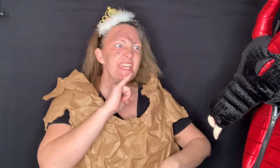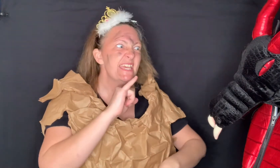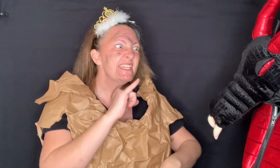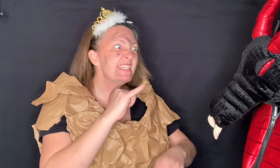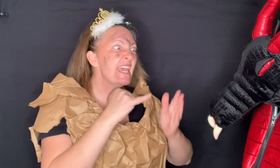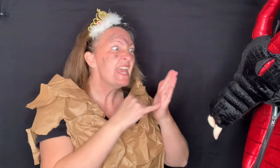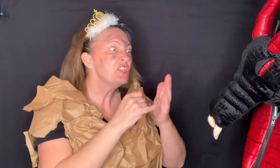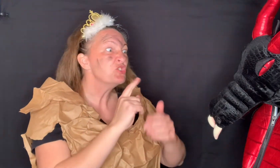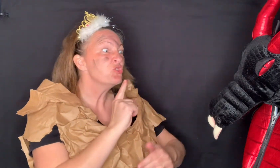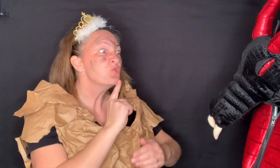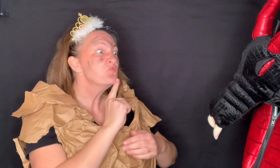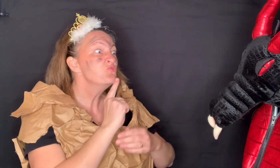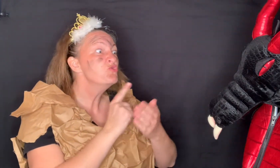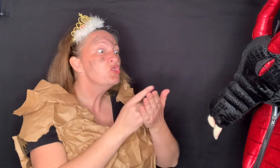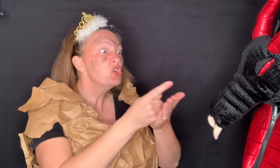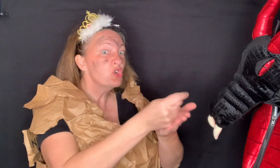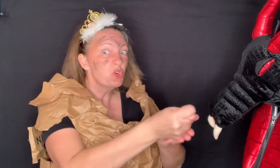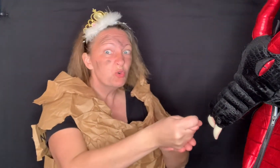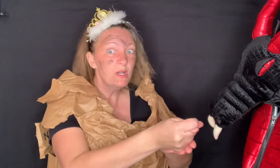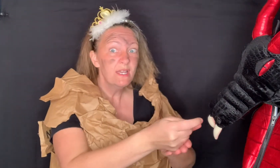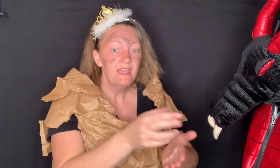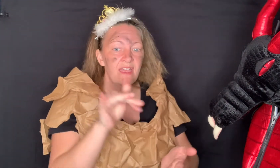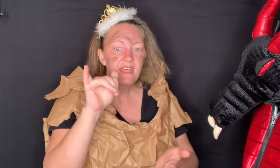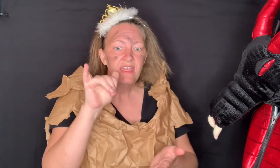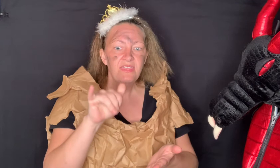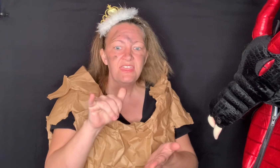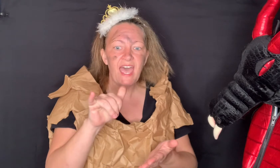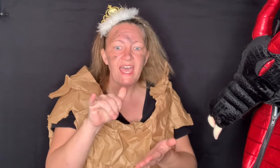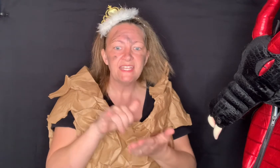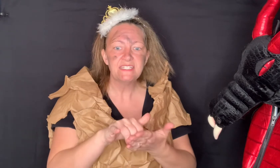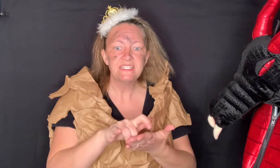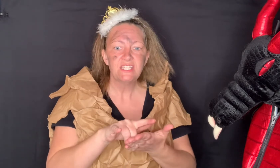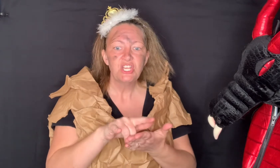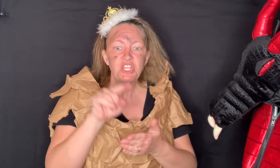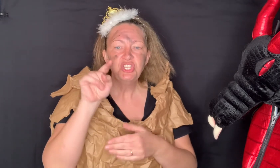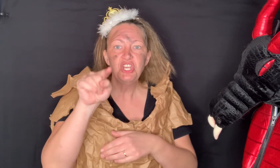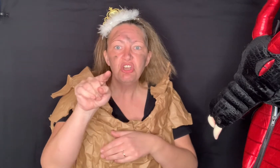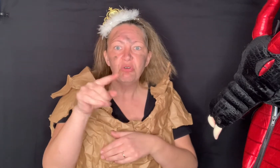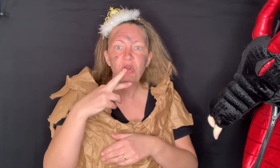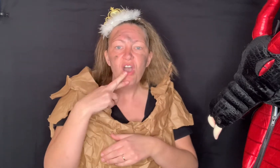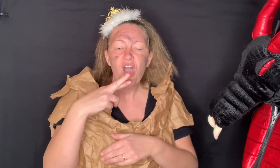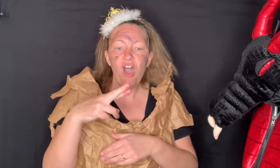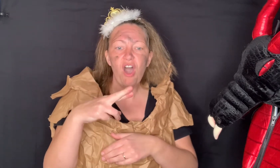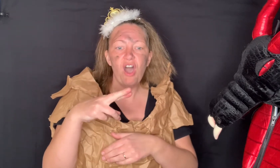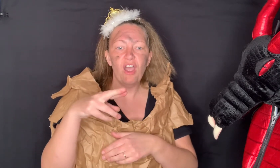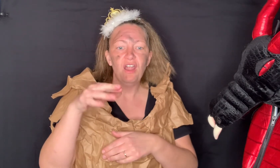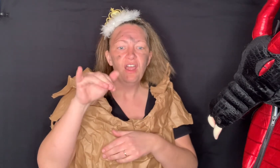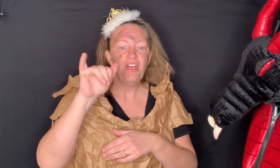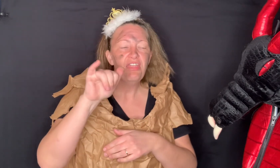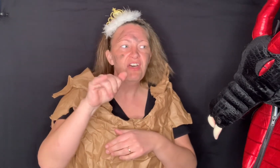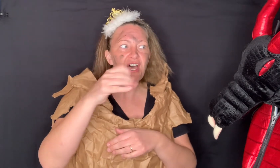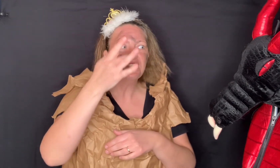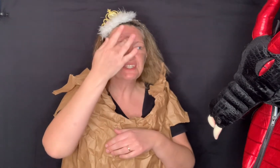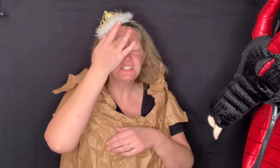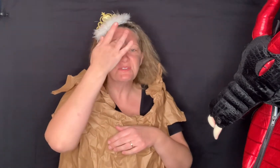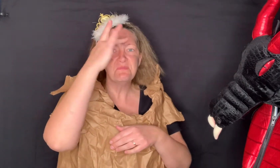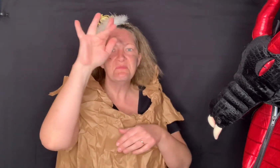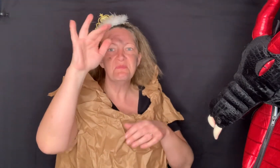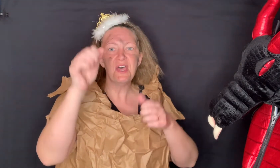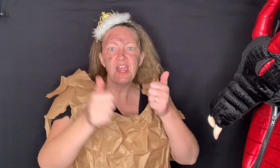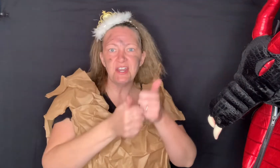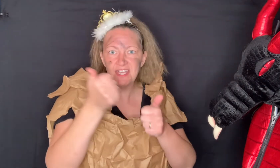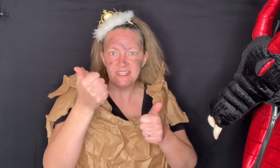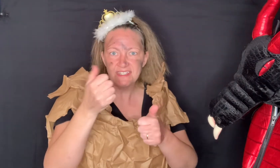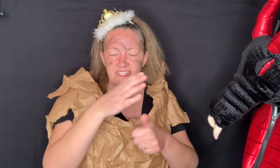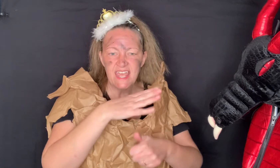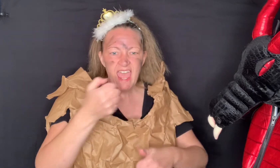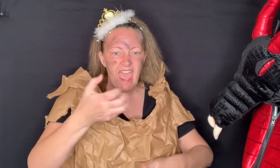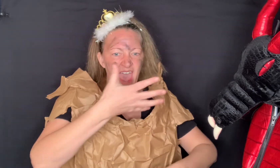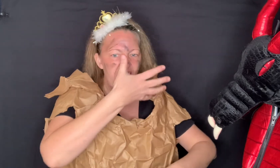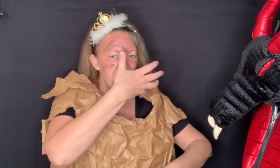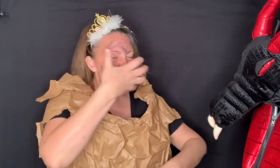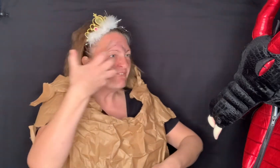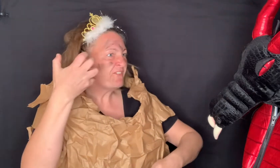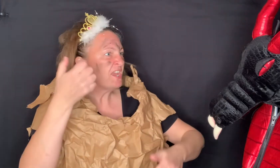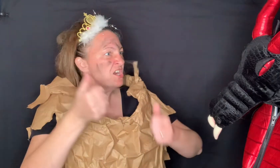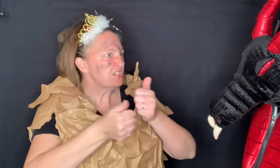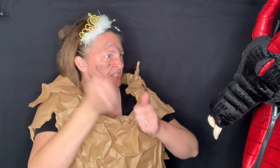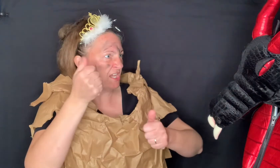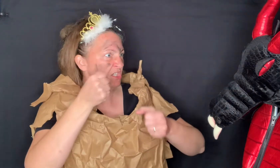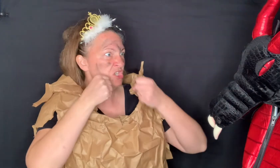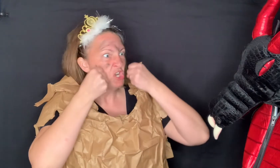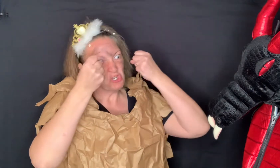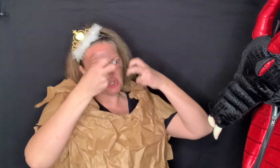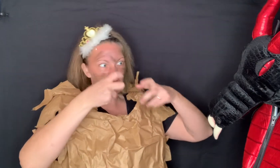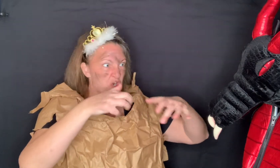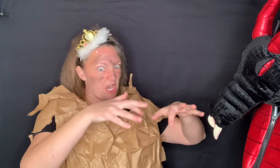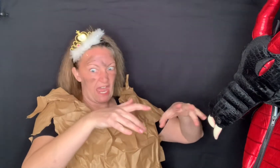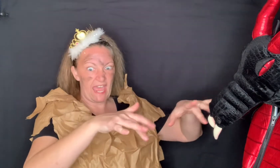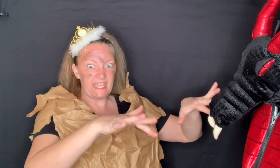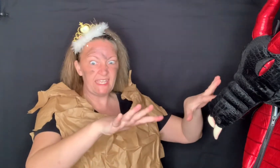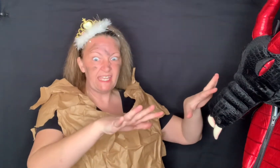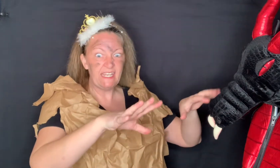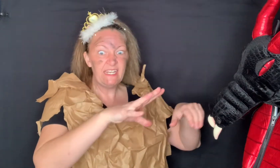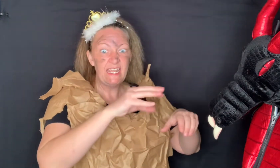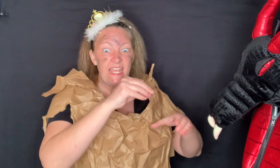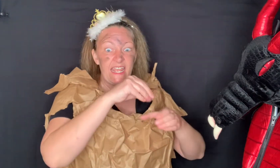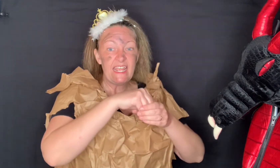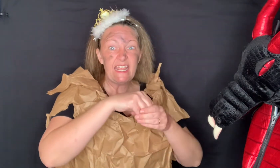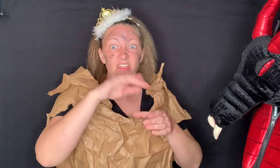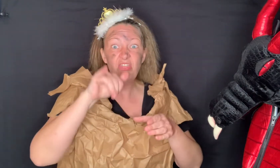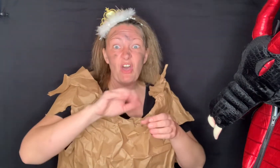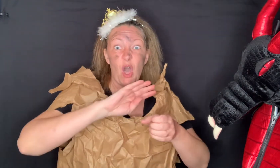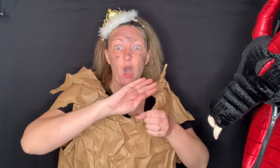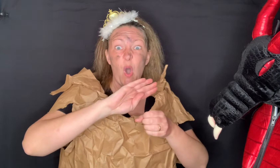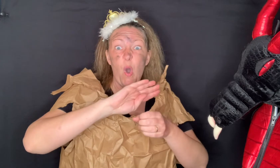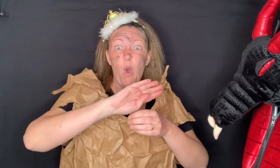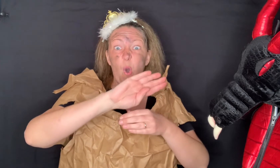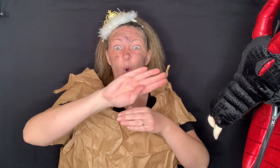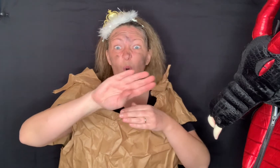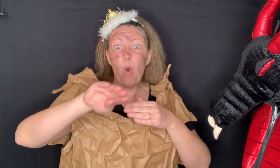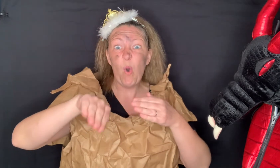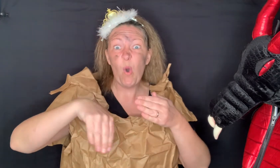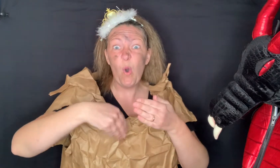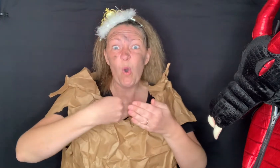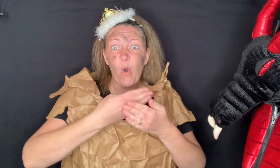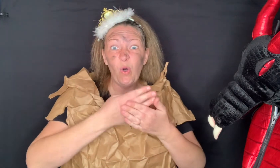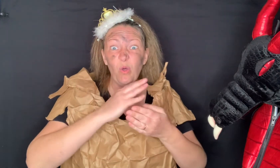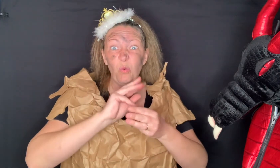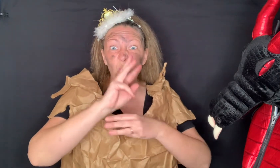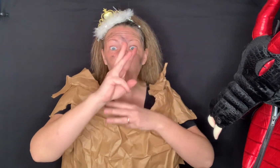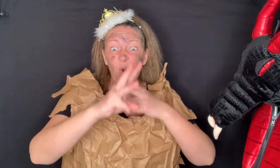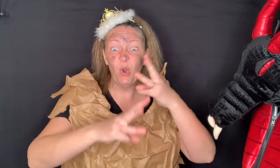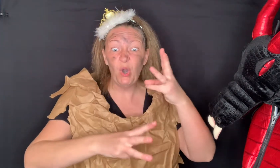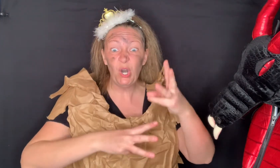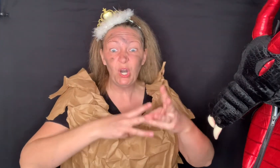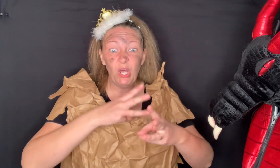"Is it true that you are the smartest and fiercest dragon in the whole world?"